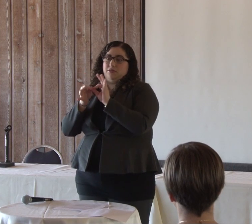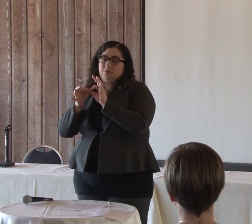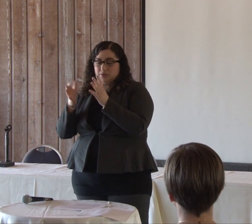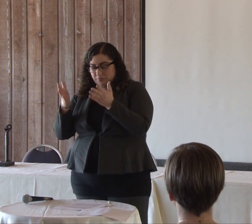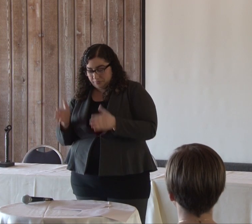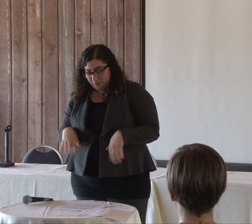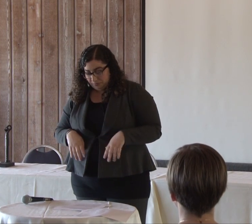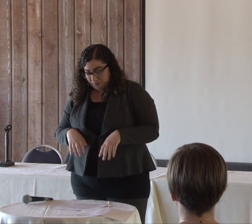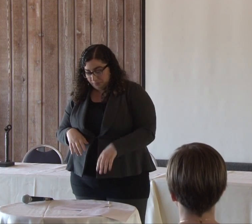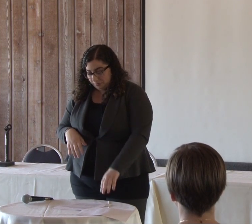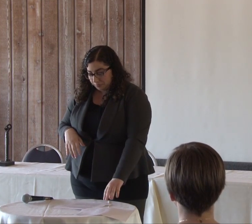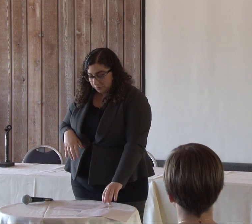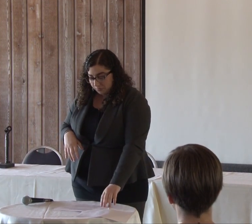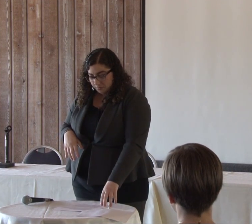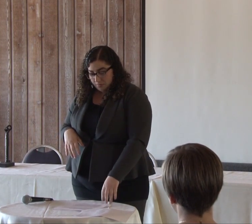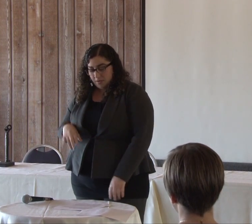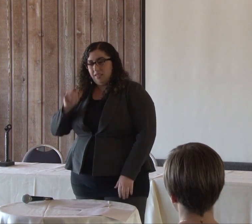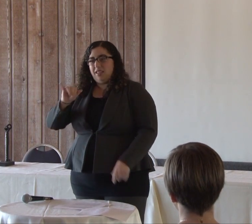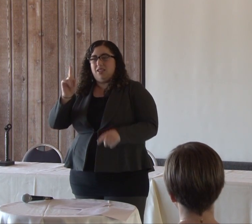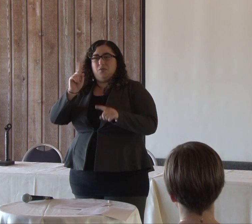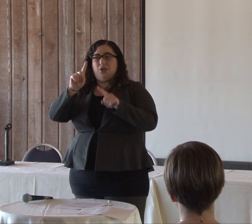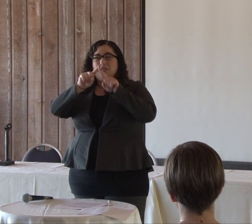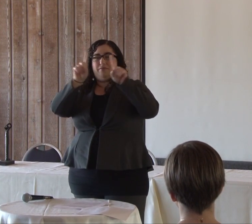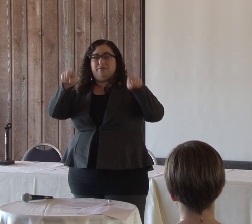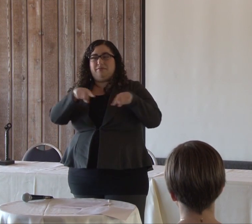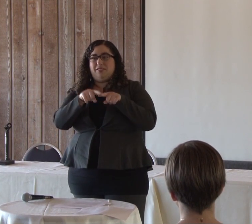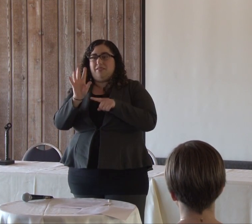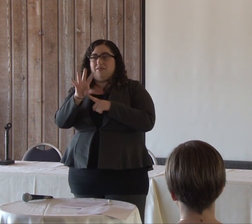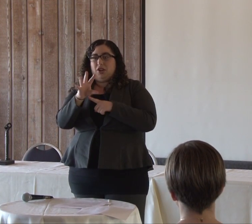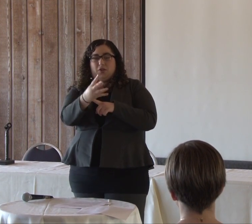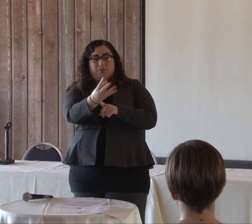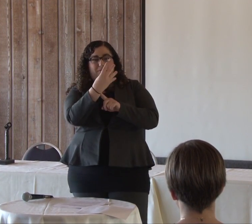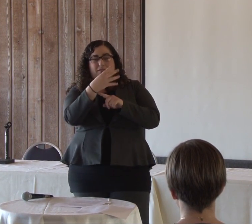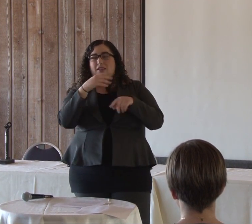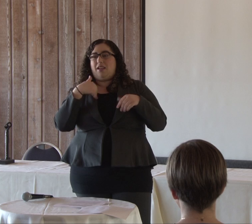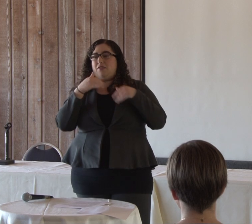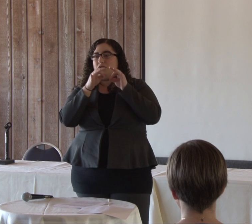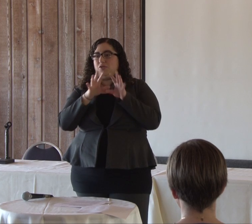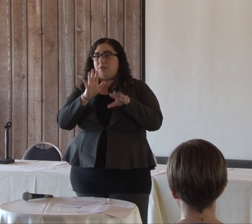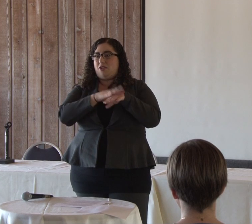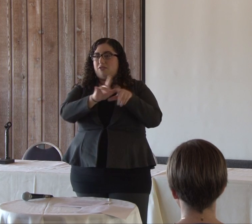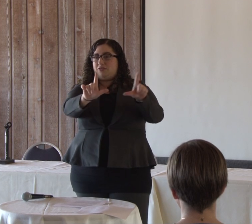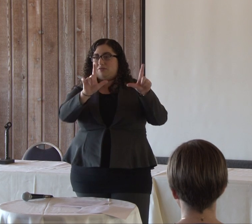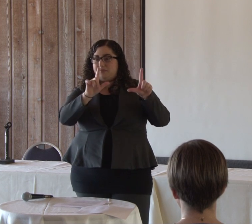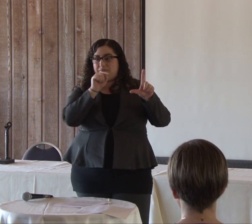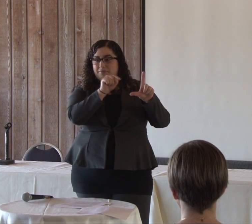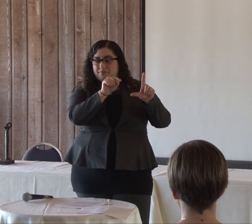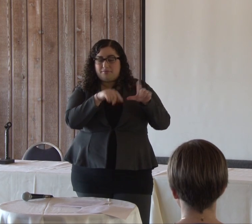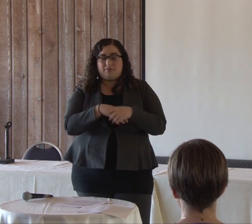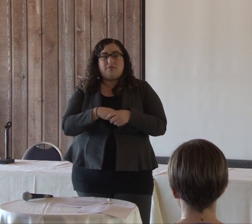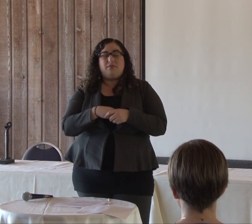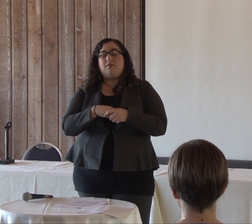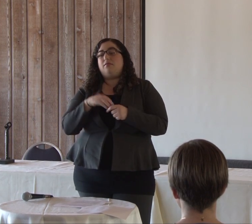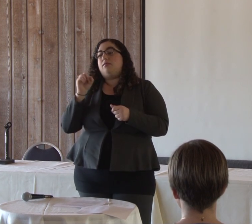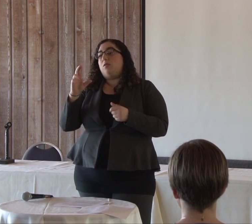Or maybe they use video remote relay interpreting. And that's where